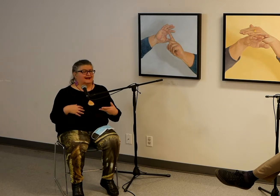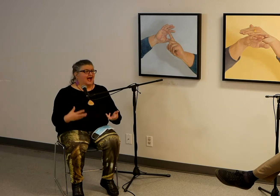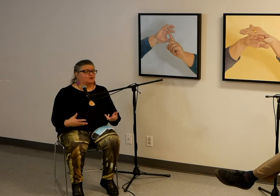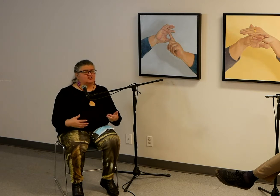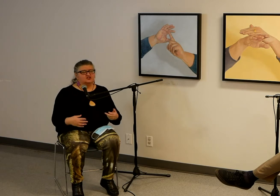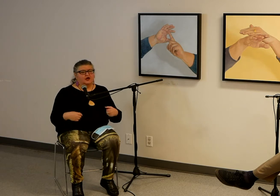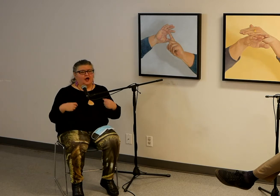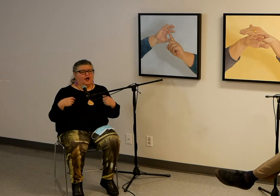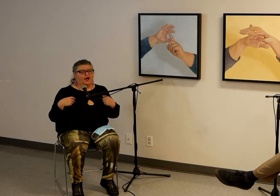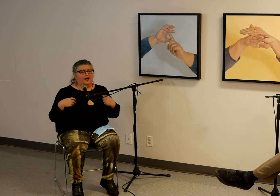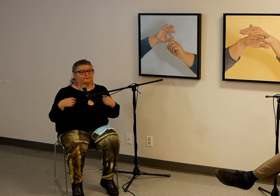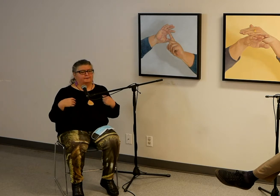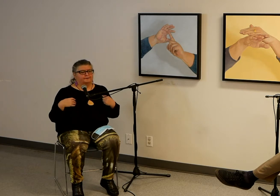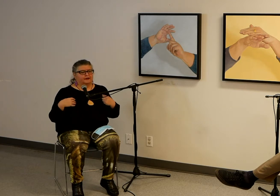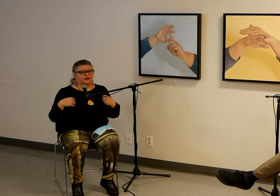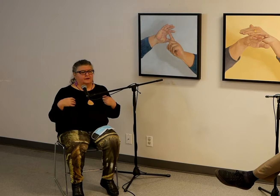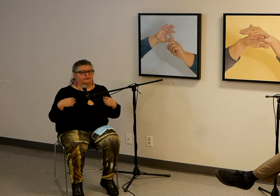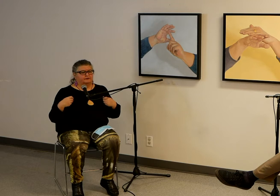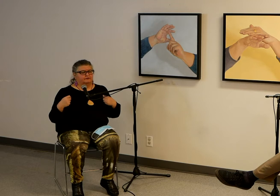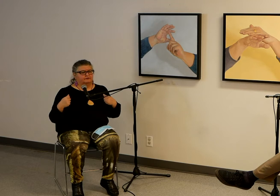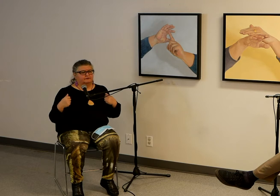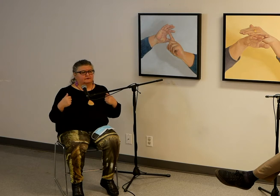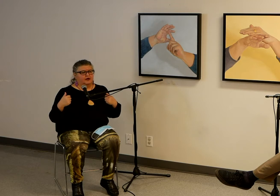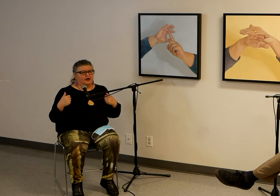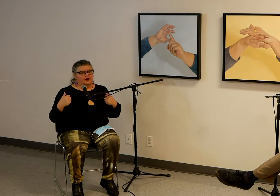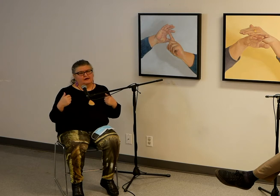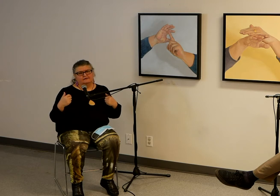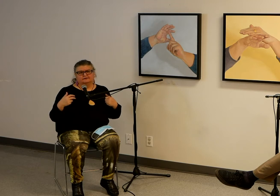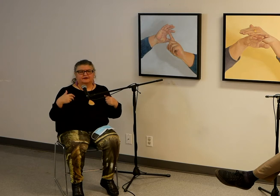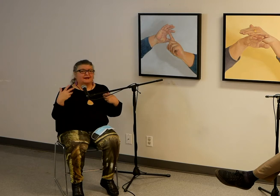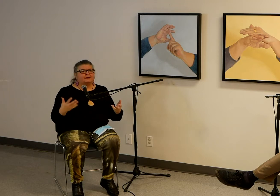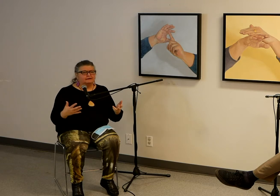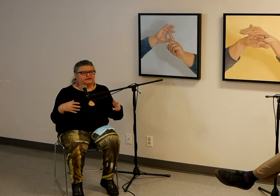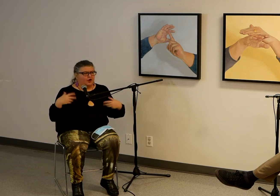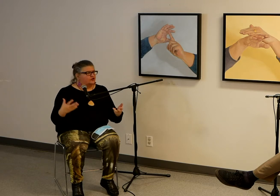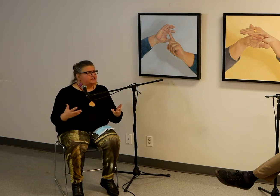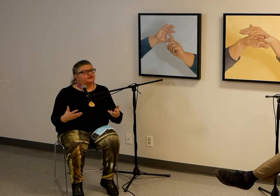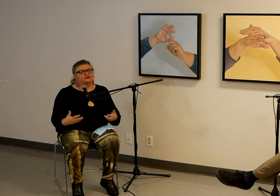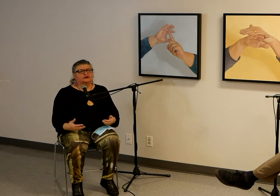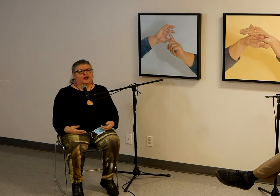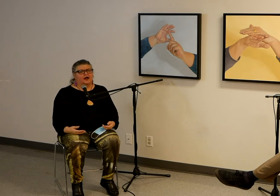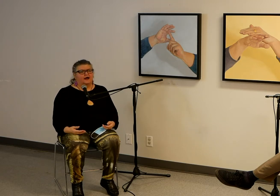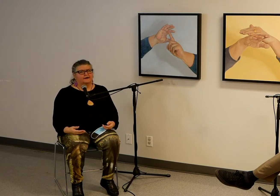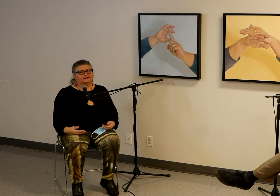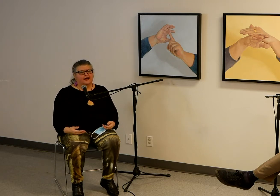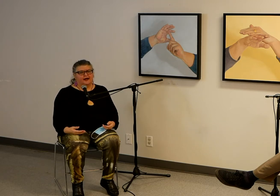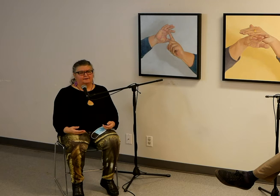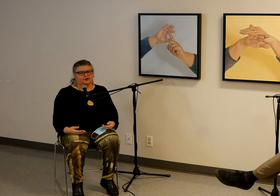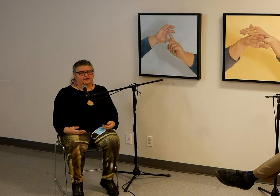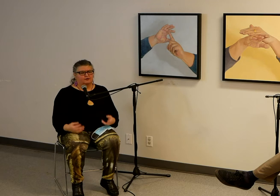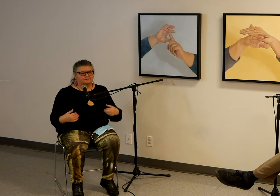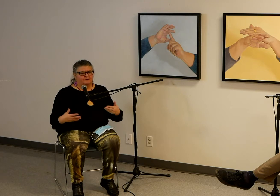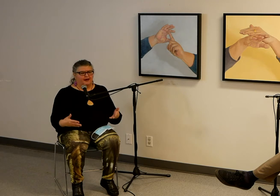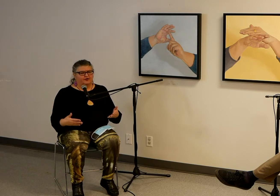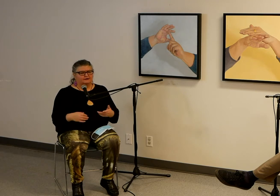language, um, The people the culture and, um, th that was my main focus.